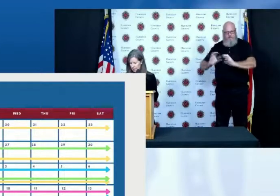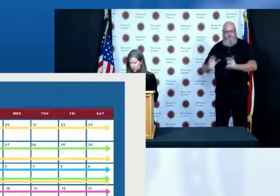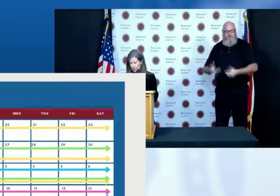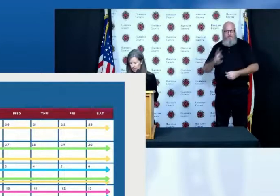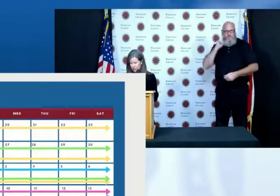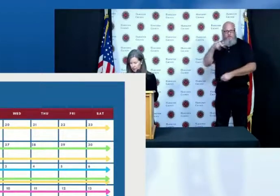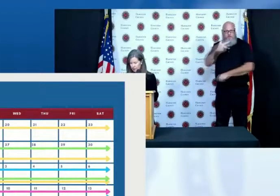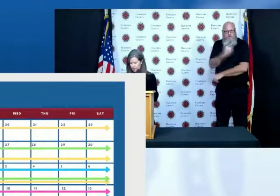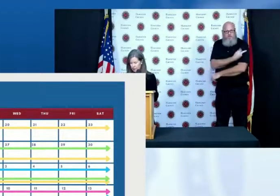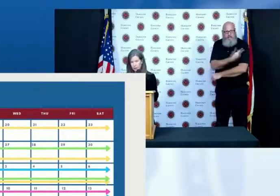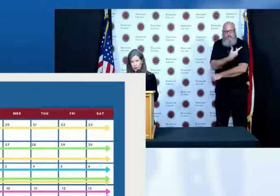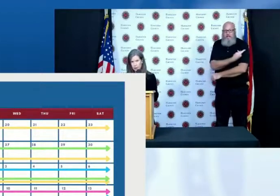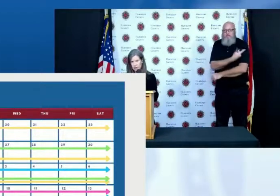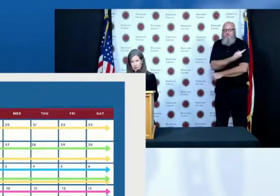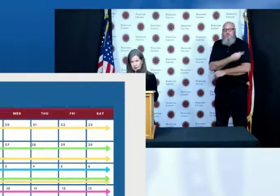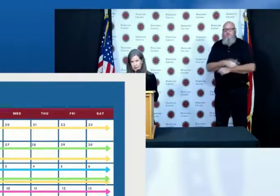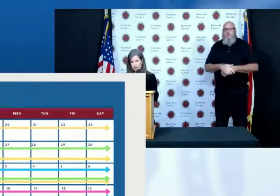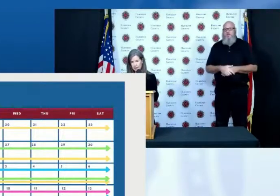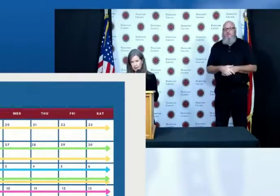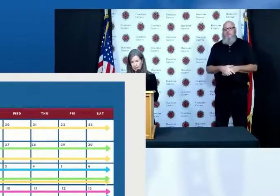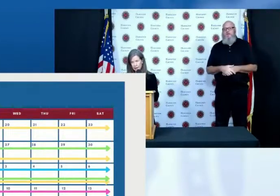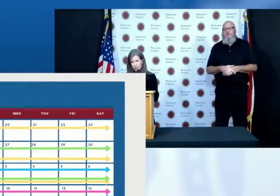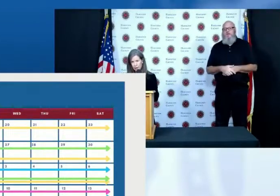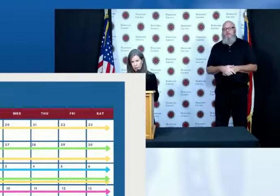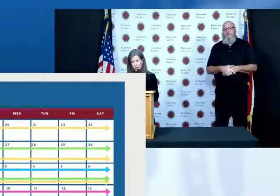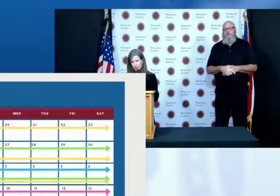as we talked last week there's been this disconnect between the federal